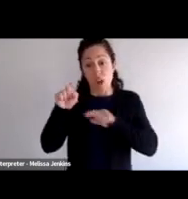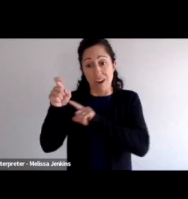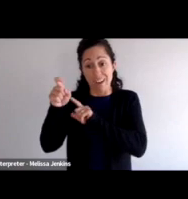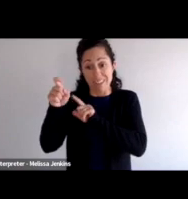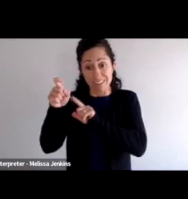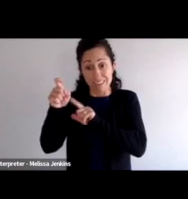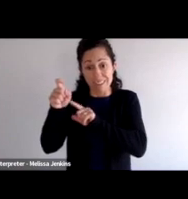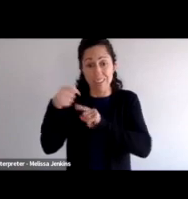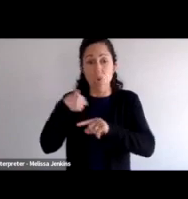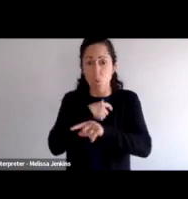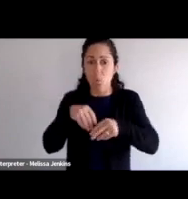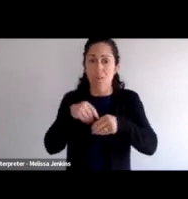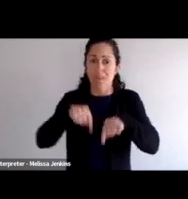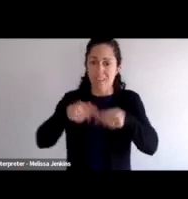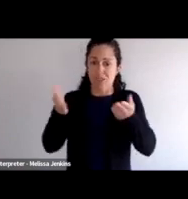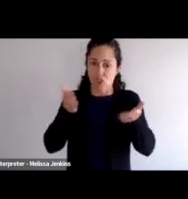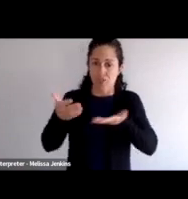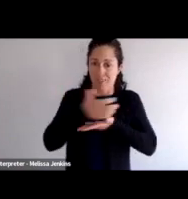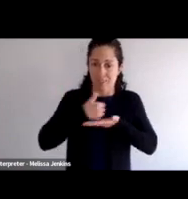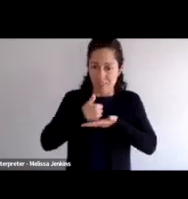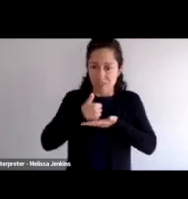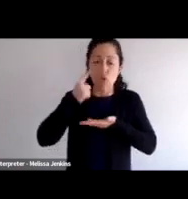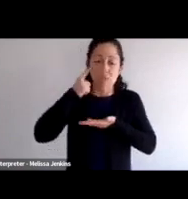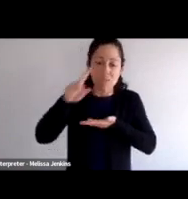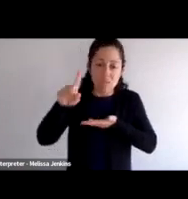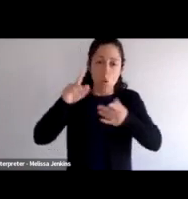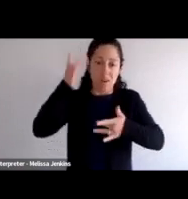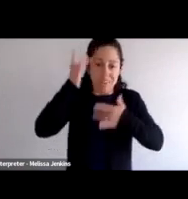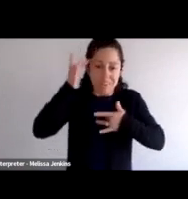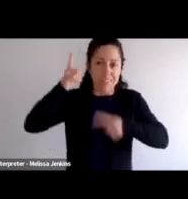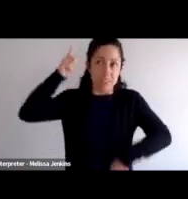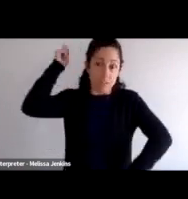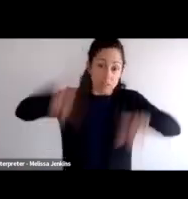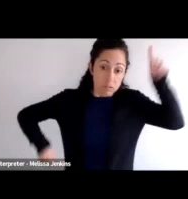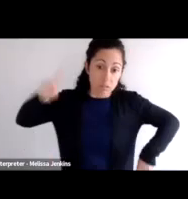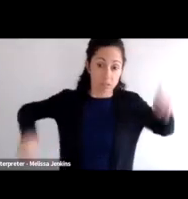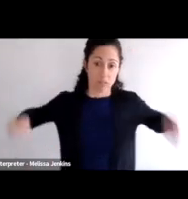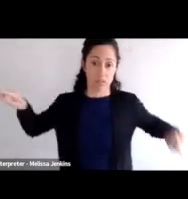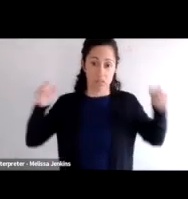both the participant and the caregiver we had to differentiate somehow and so we were forced to use